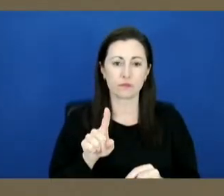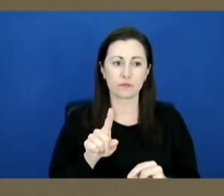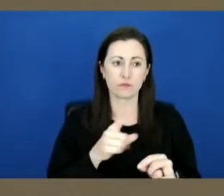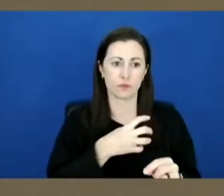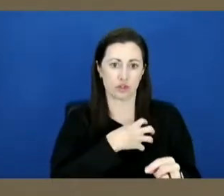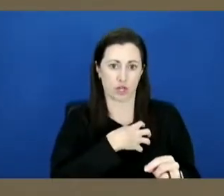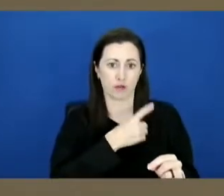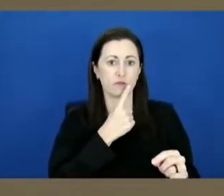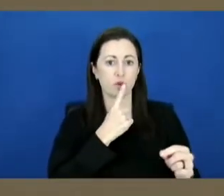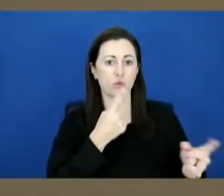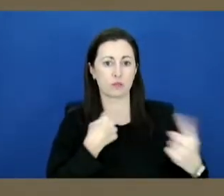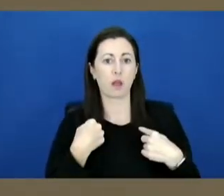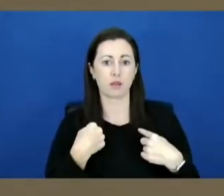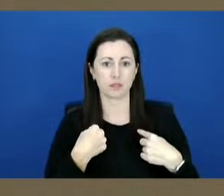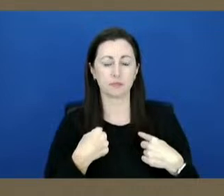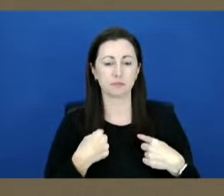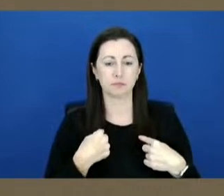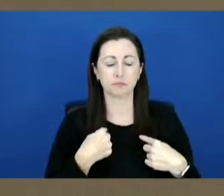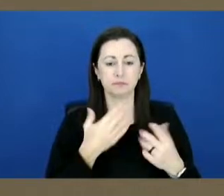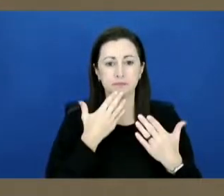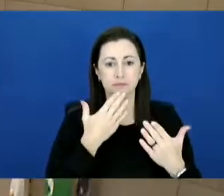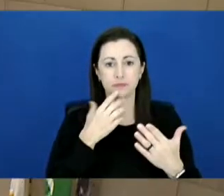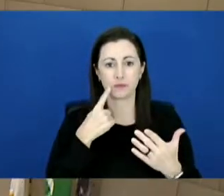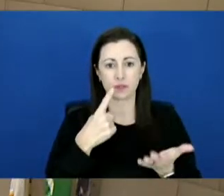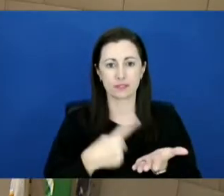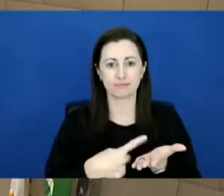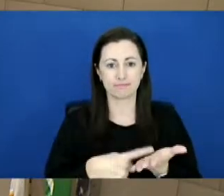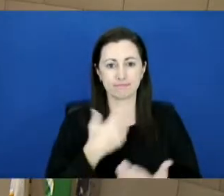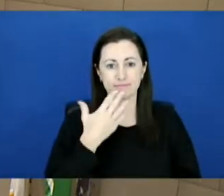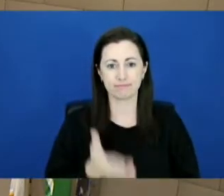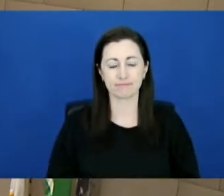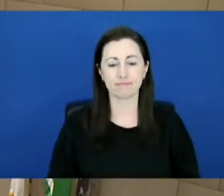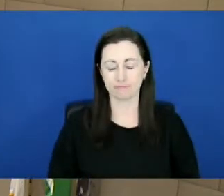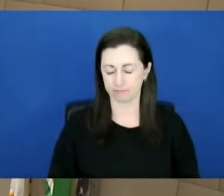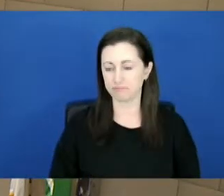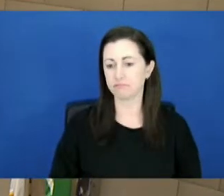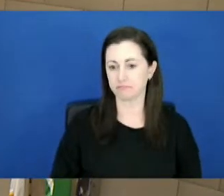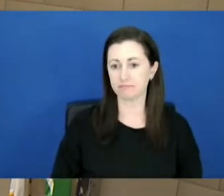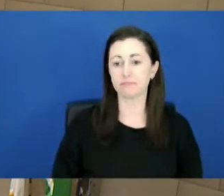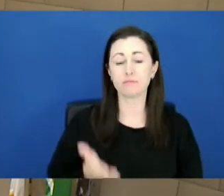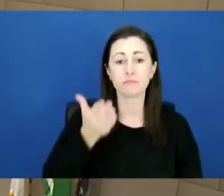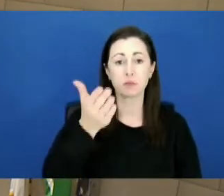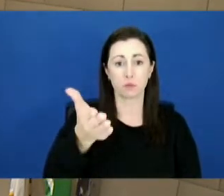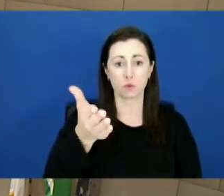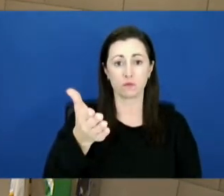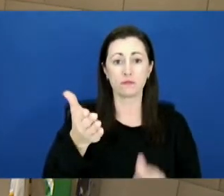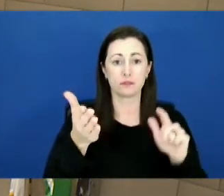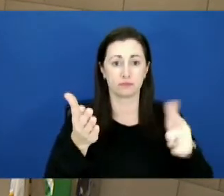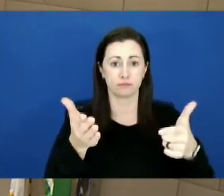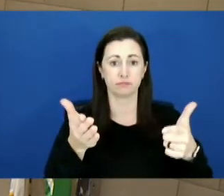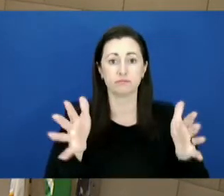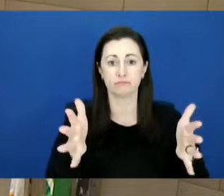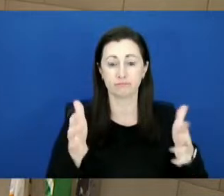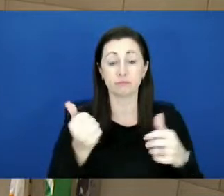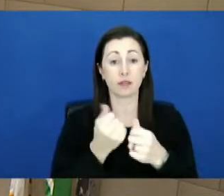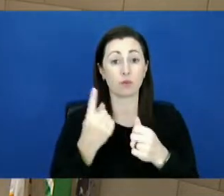IT'S ABOUT, SO THANK YOU FOR TO THE SHERIFF'S OFFICE FOR SENDING THOSE RESPONSES AND APPRECIATE